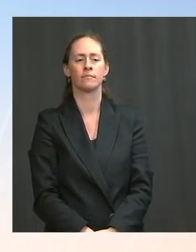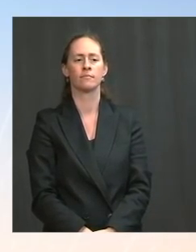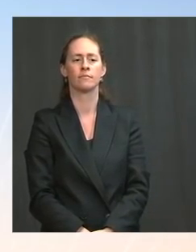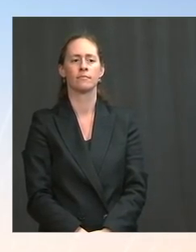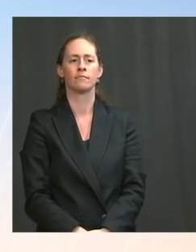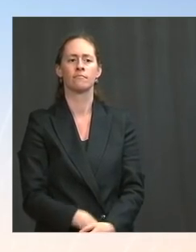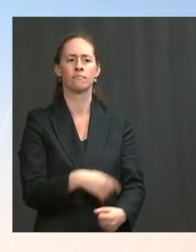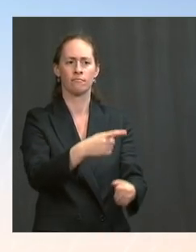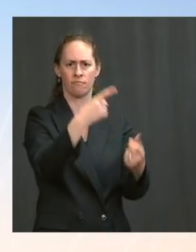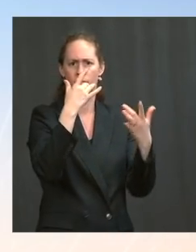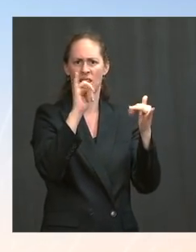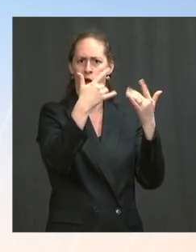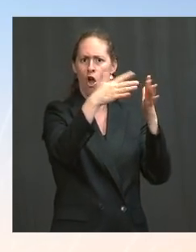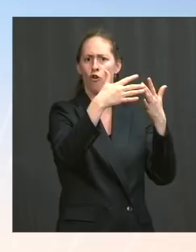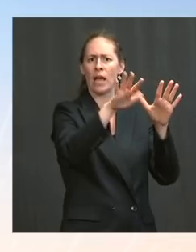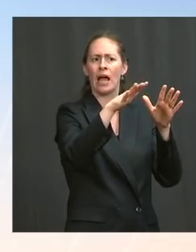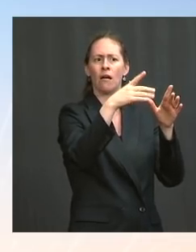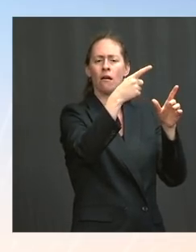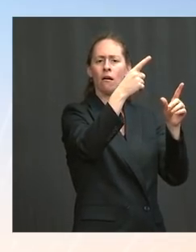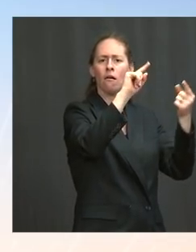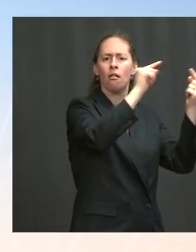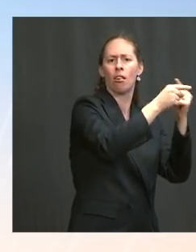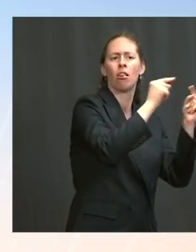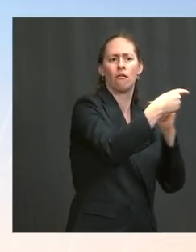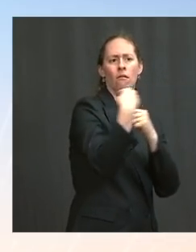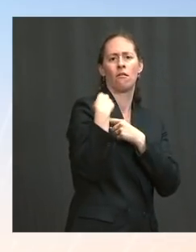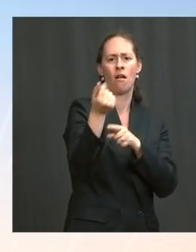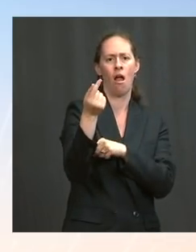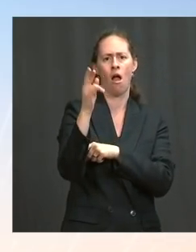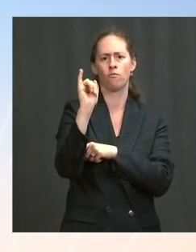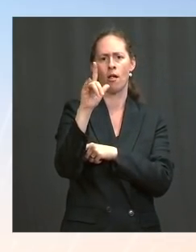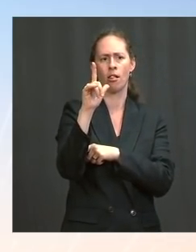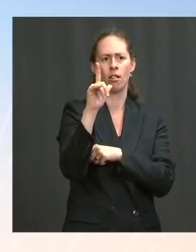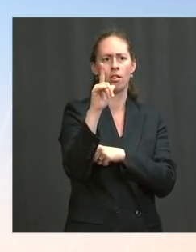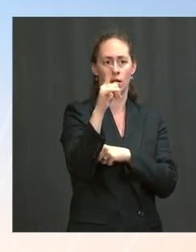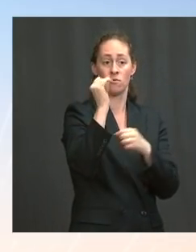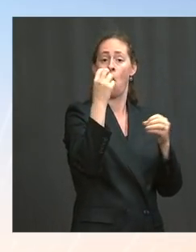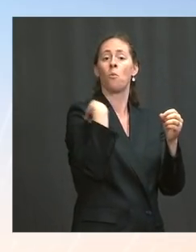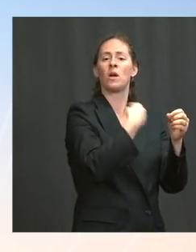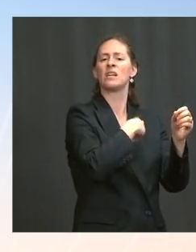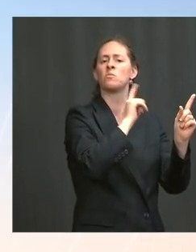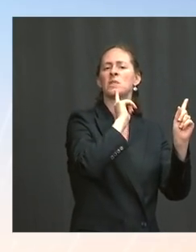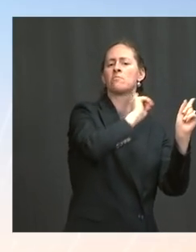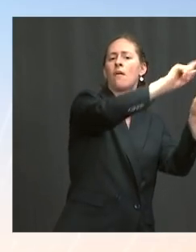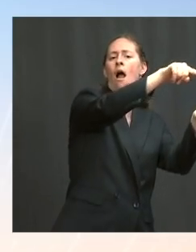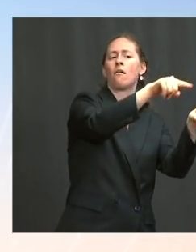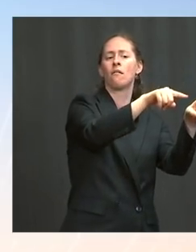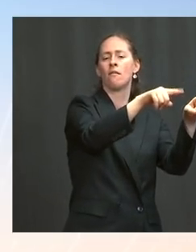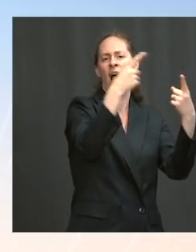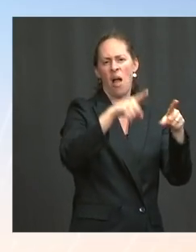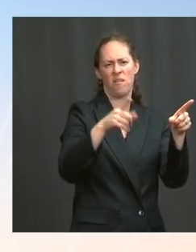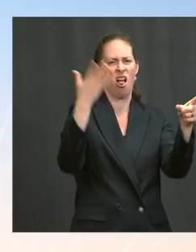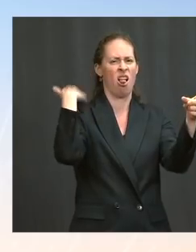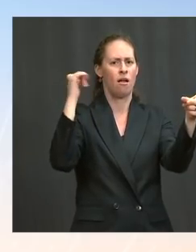So it was in direct response to those specific attacks. And as I've noted before: Of course,